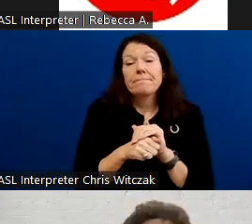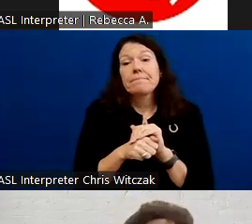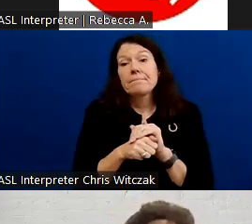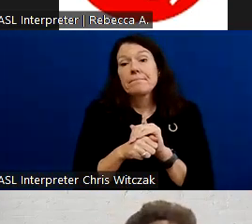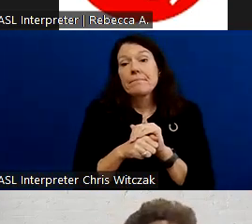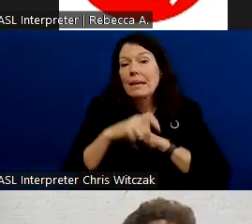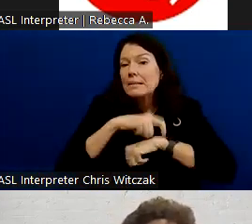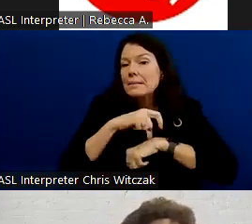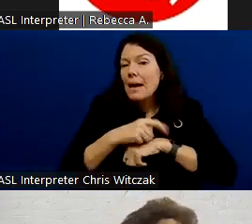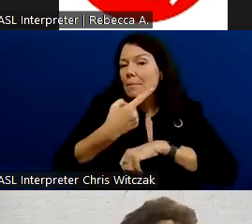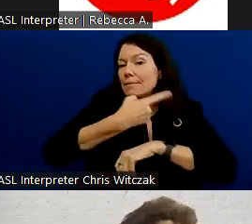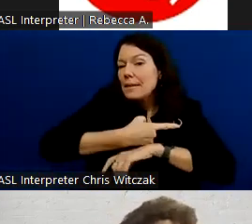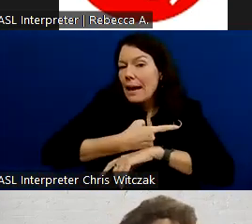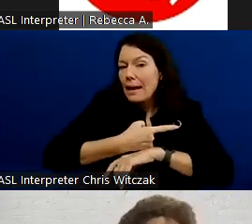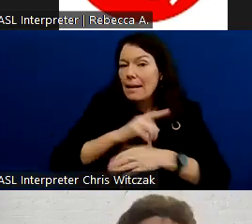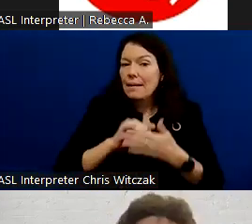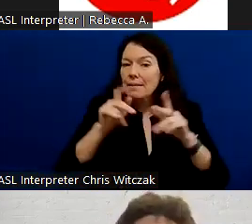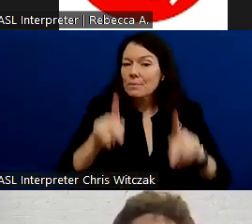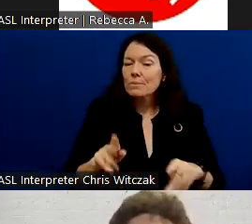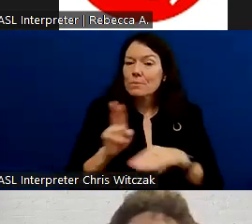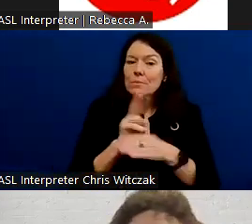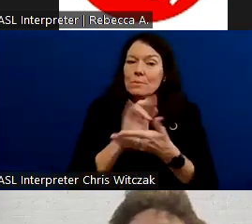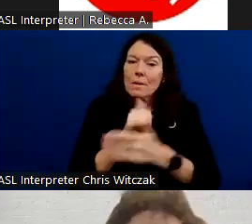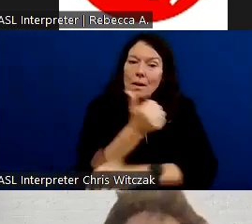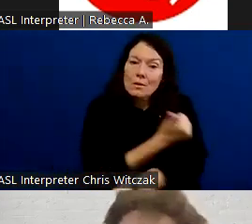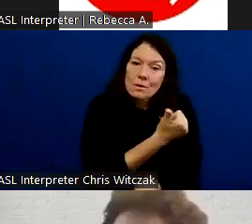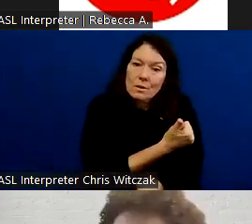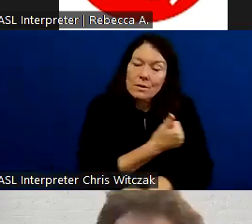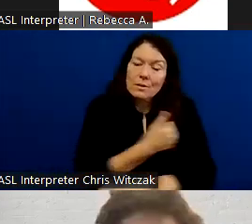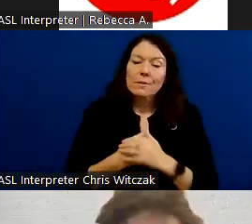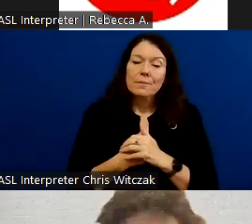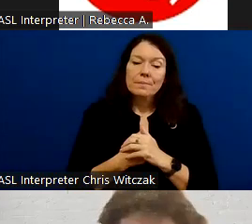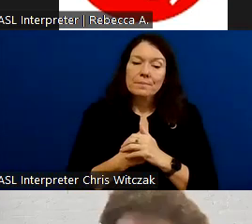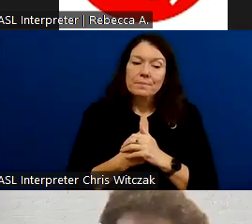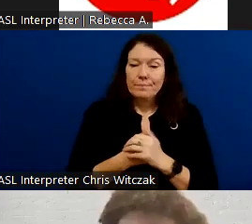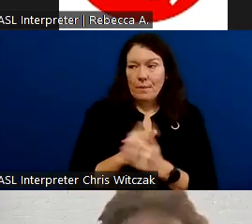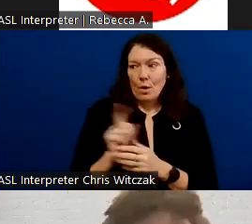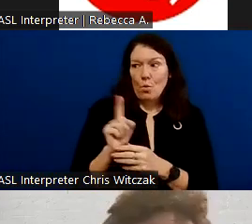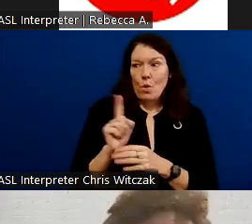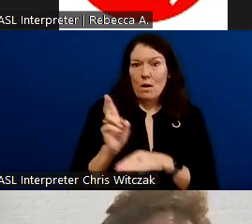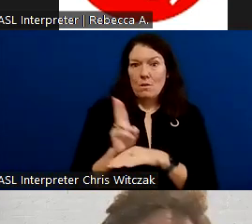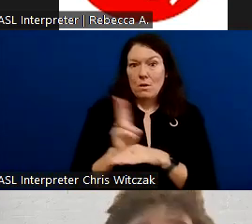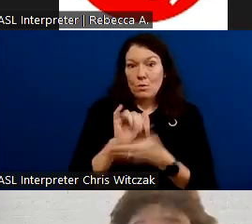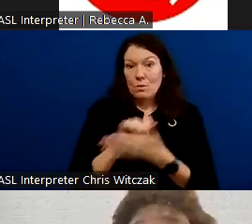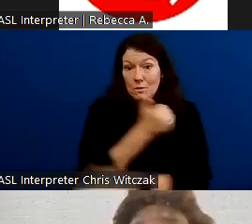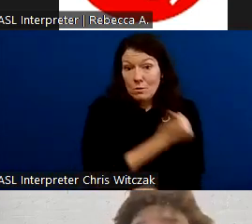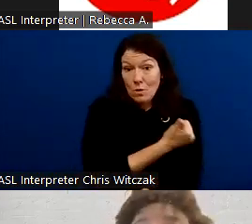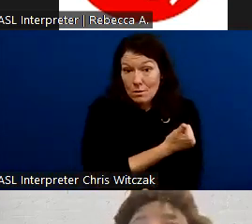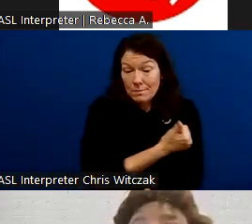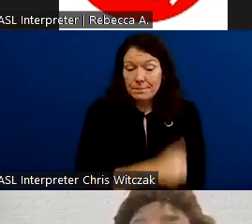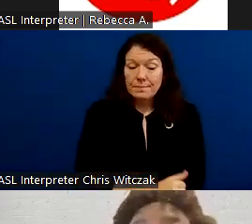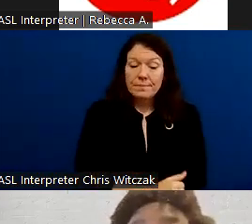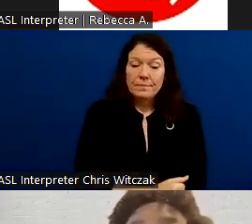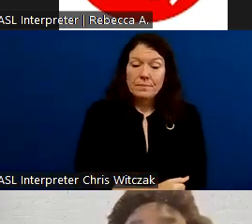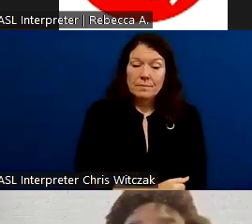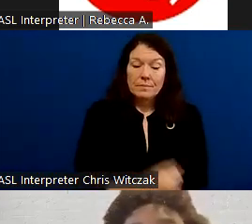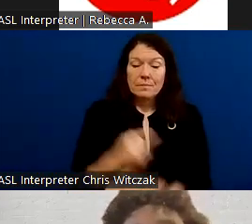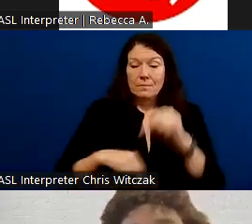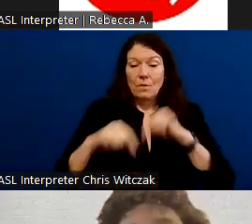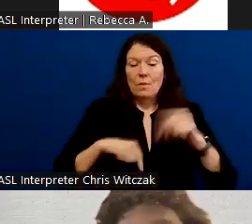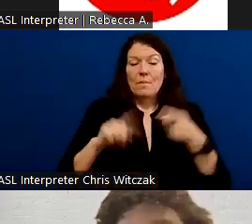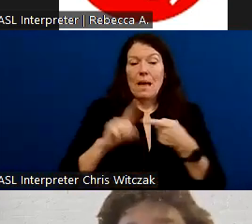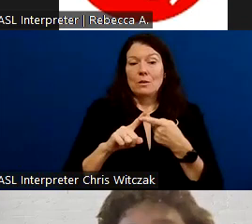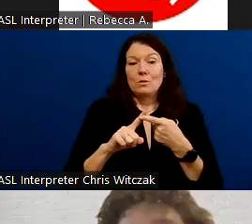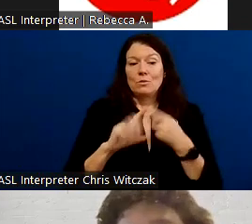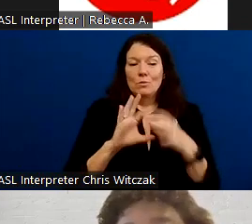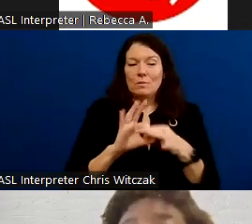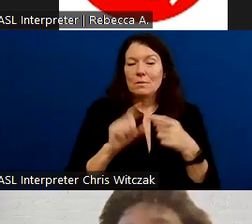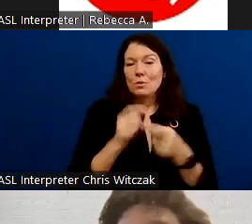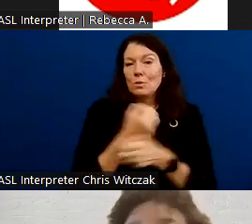of day that the person is using, um where they use. So going back to safe use uh places